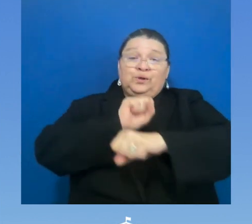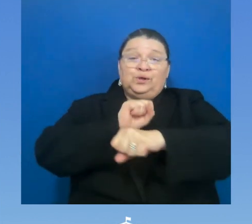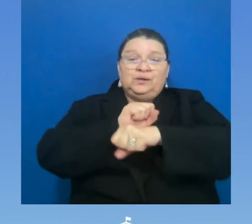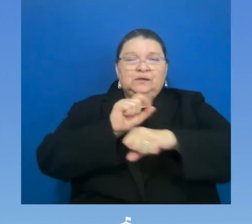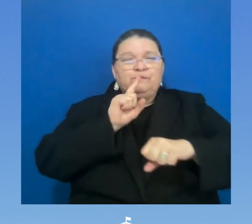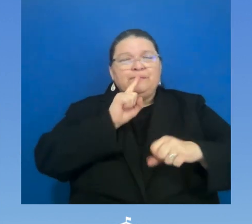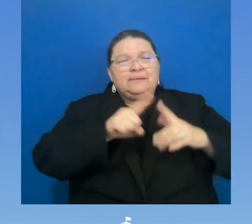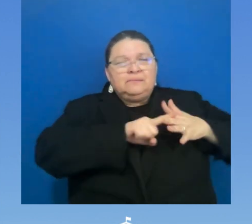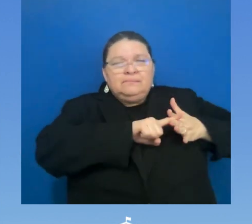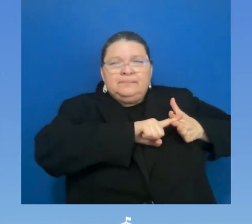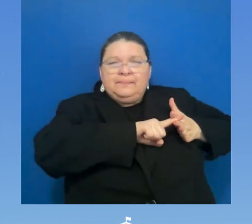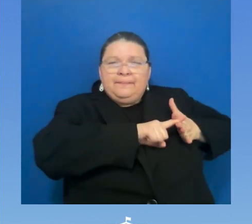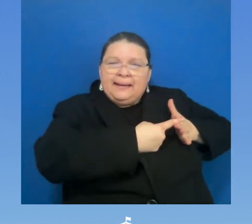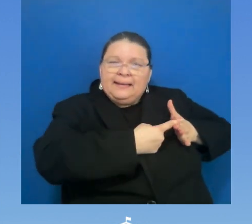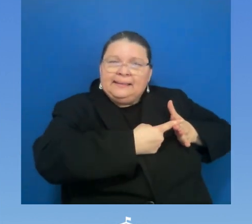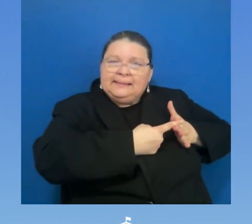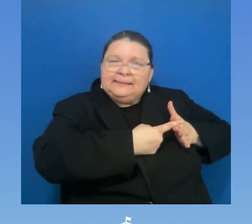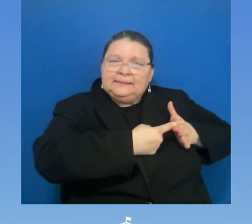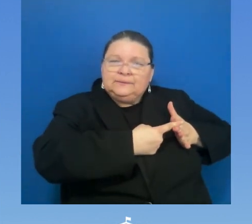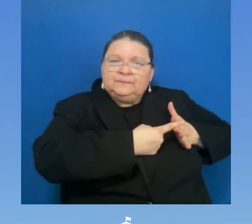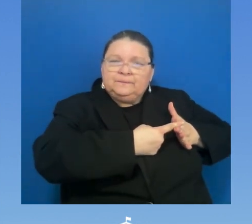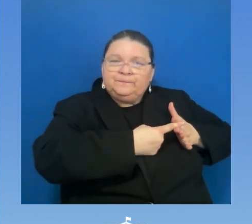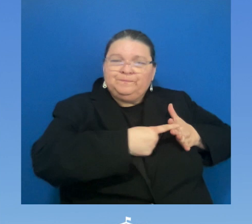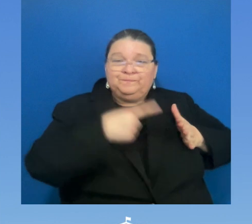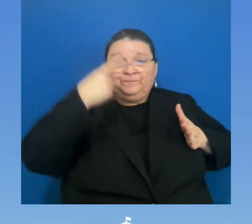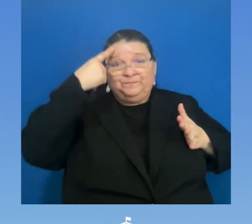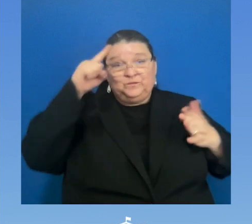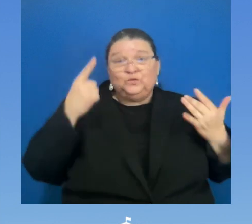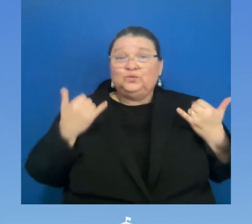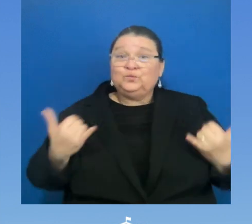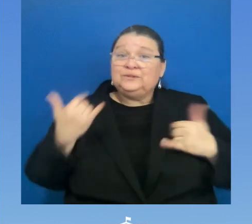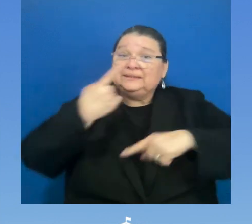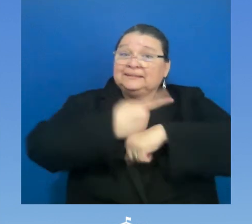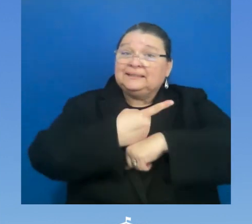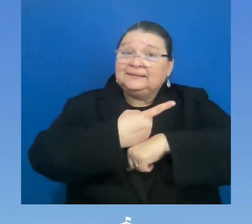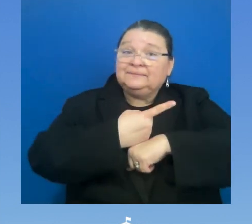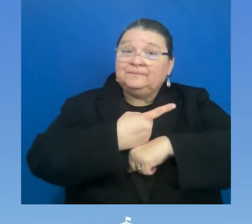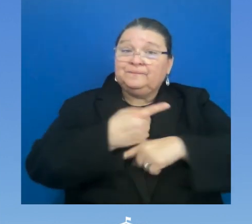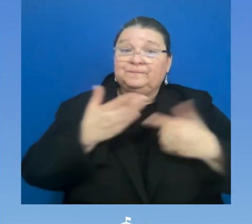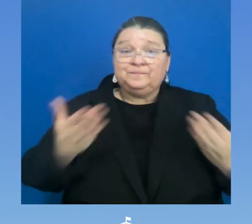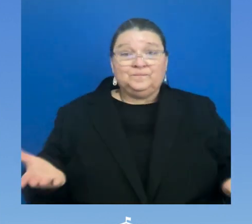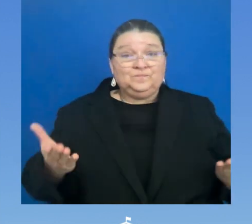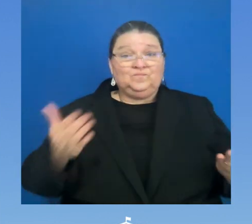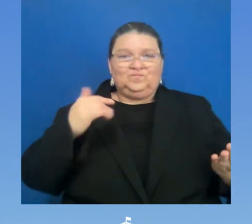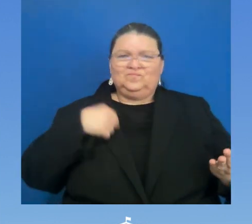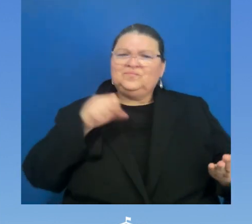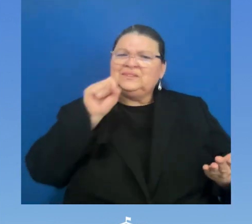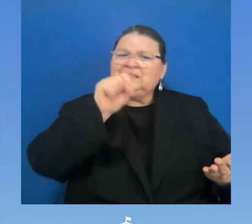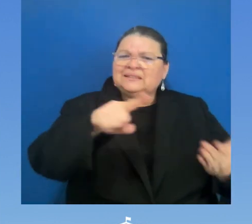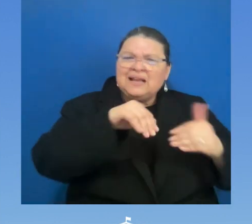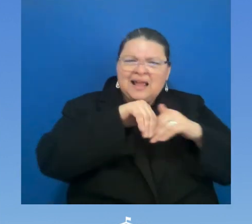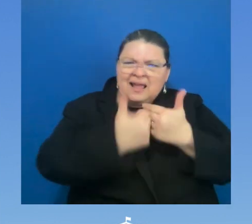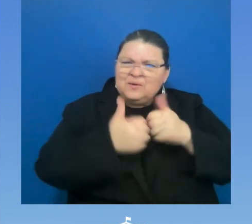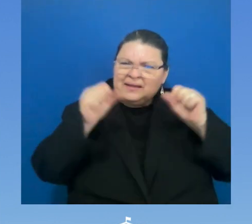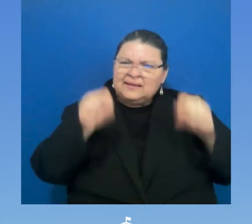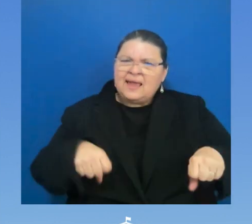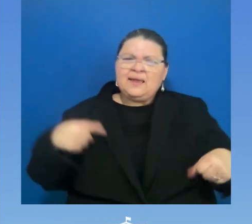is how can we use Treasury help? What else can we do to address inequities in pay and beyond?